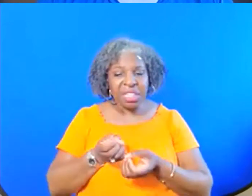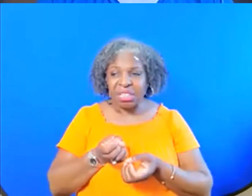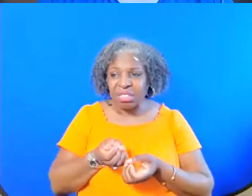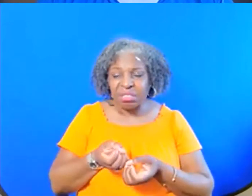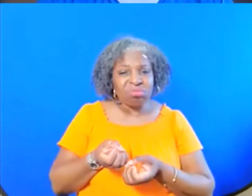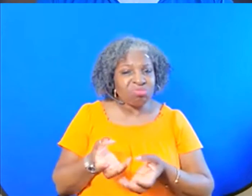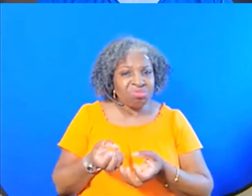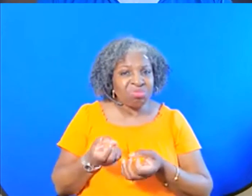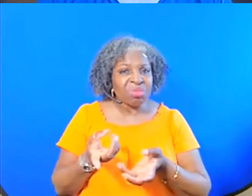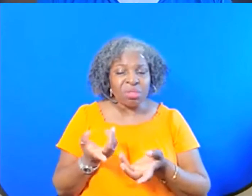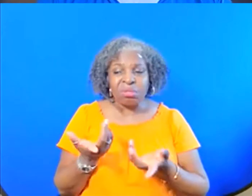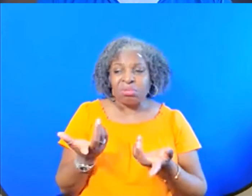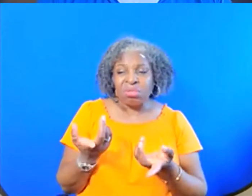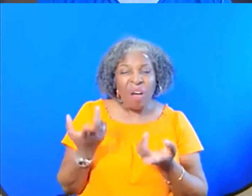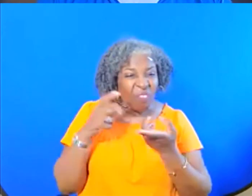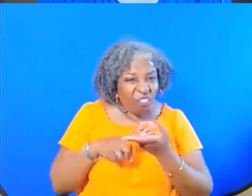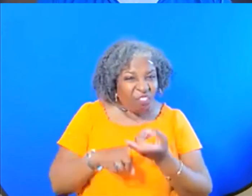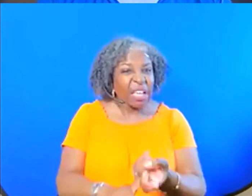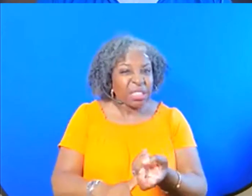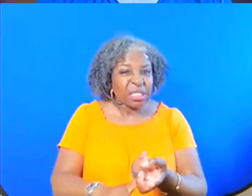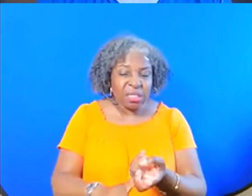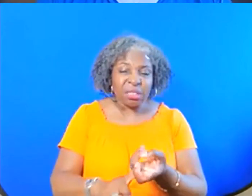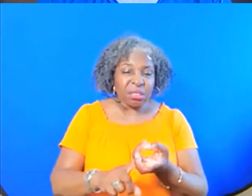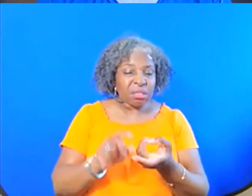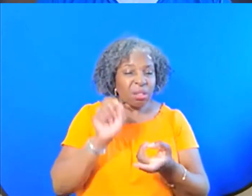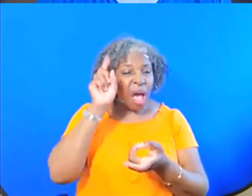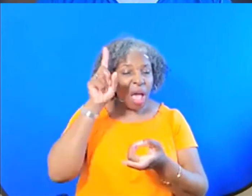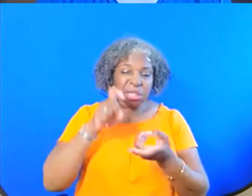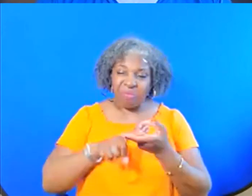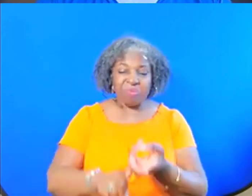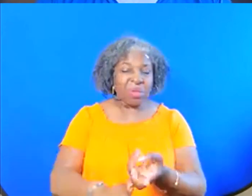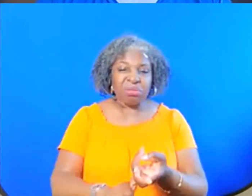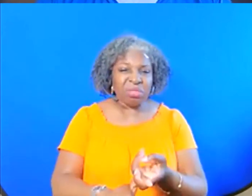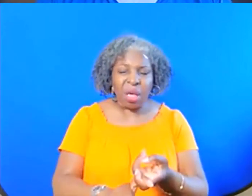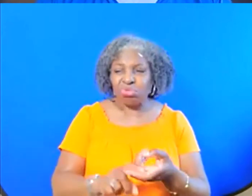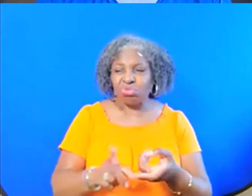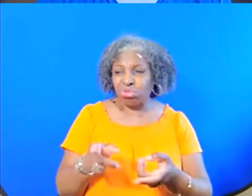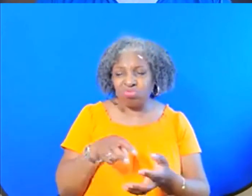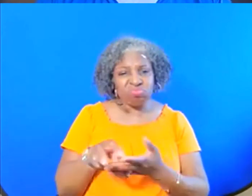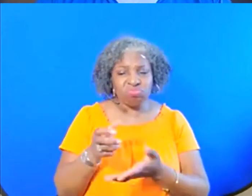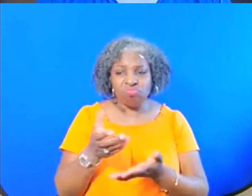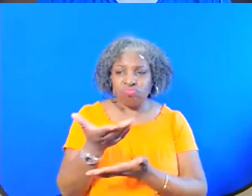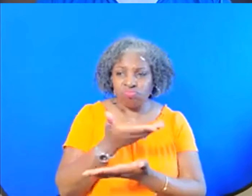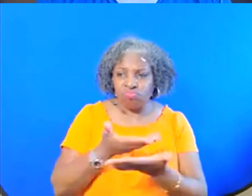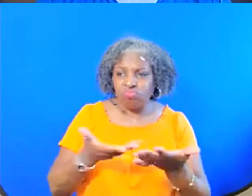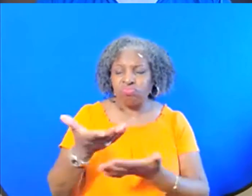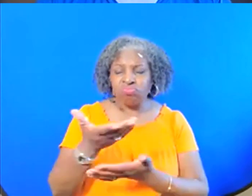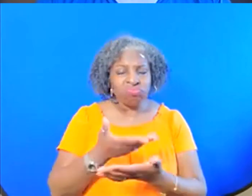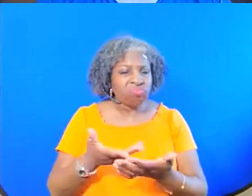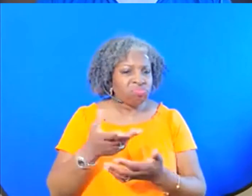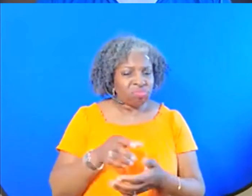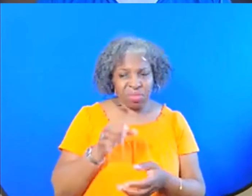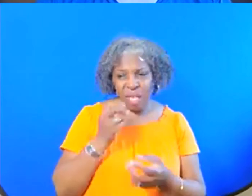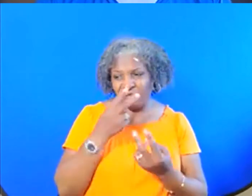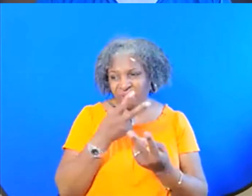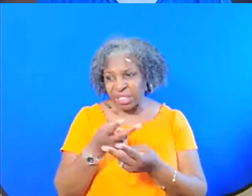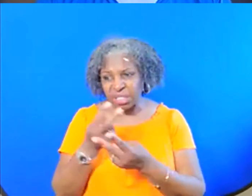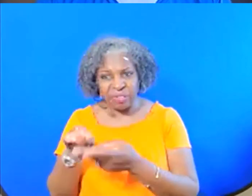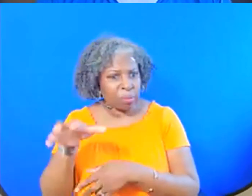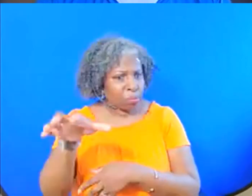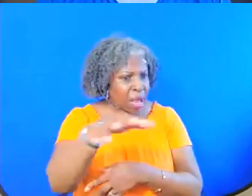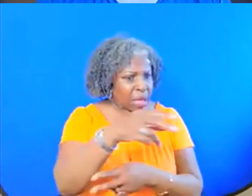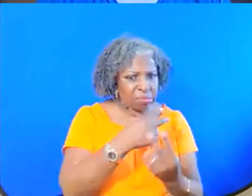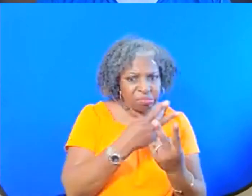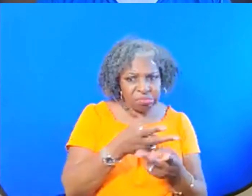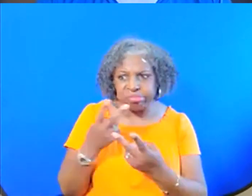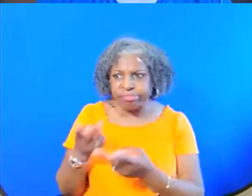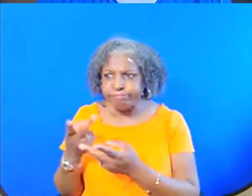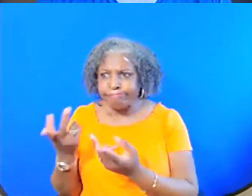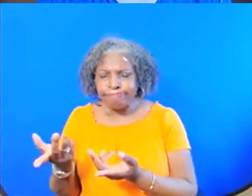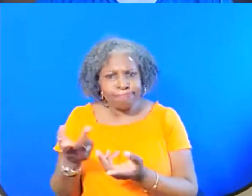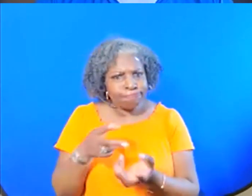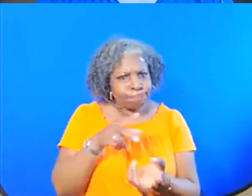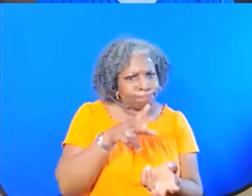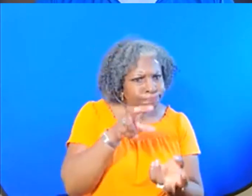And then it's just you the by walking around the place, it starts to tell you what, what is needed.